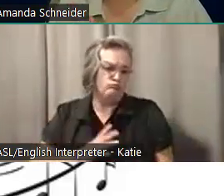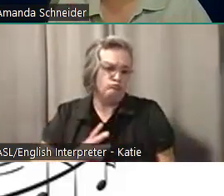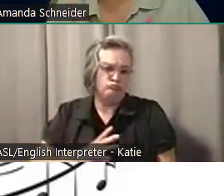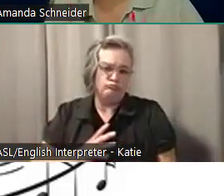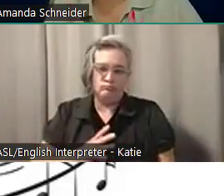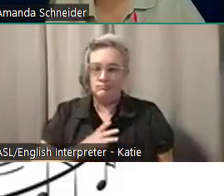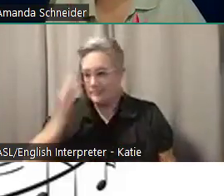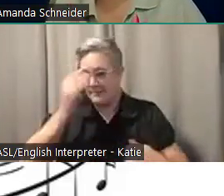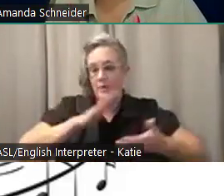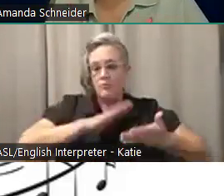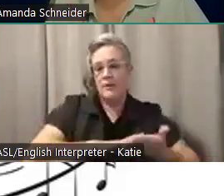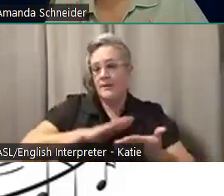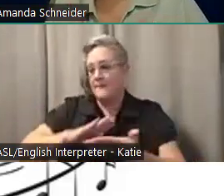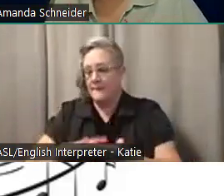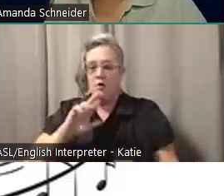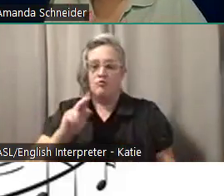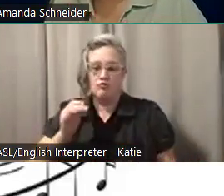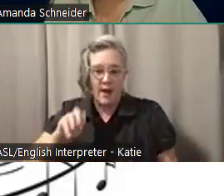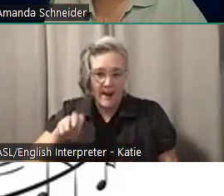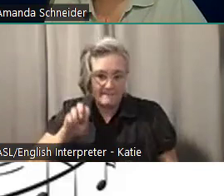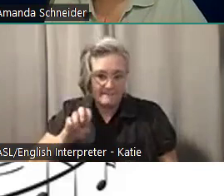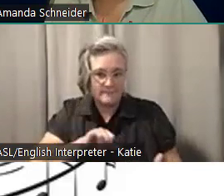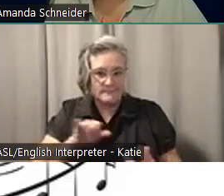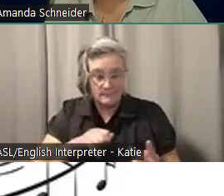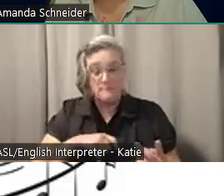those rhythms and rhymes. And ASL in English